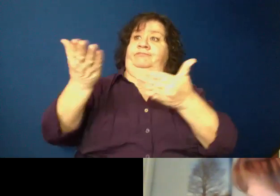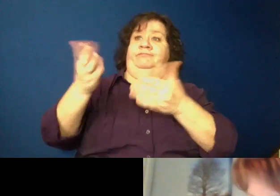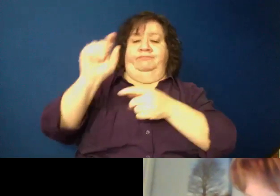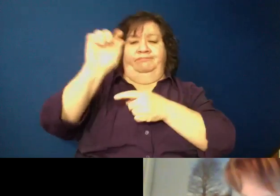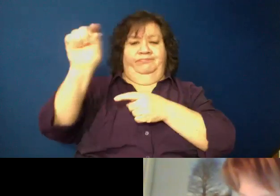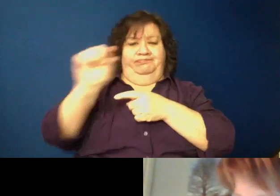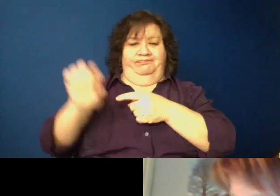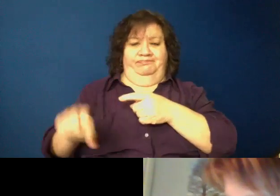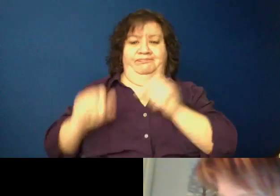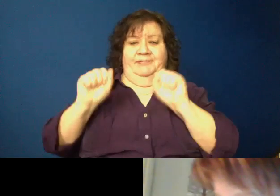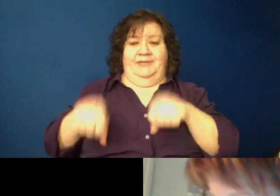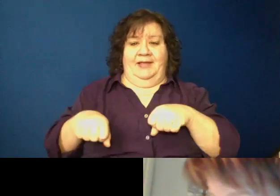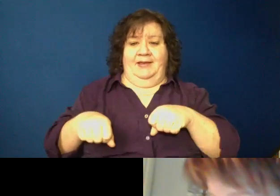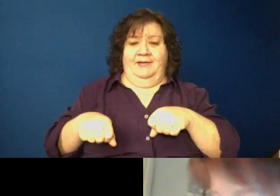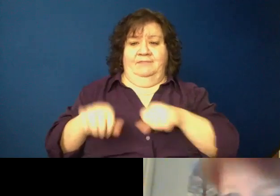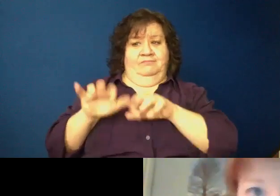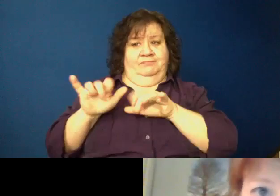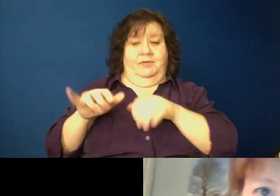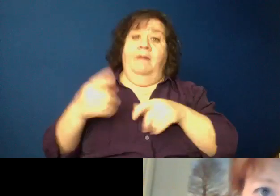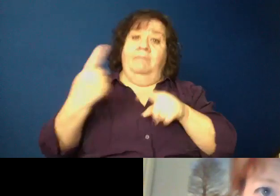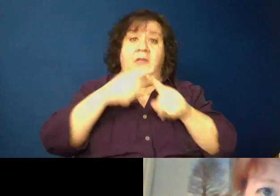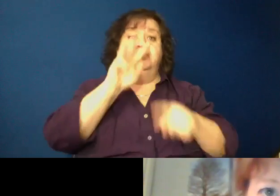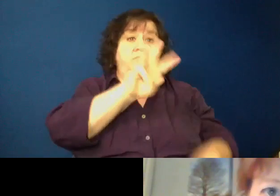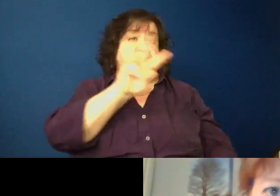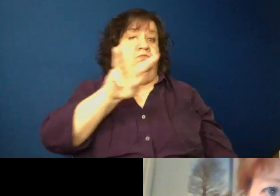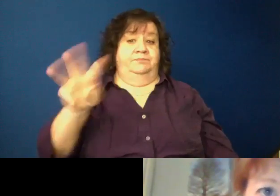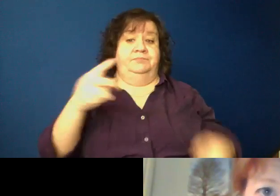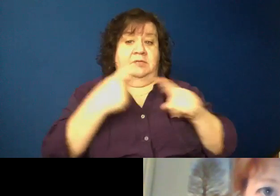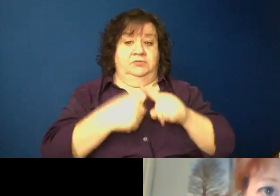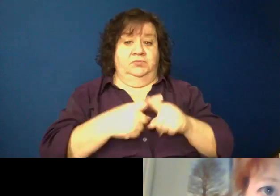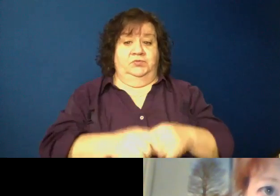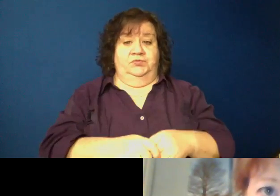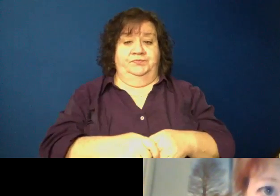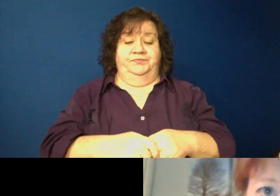that if we are not prioritized we are not going to be included why what what do we mean by that